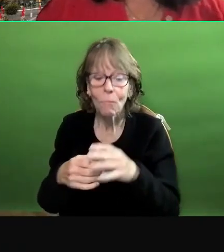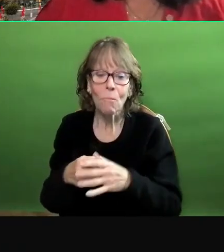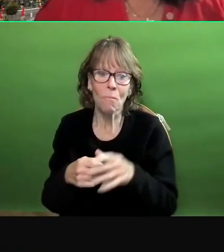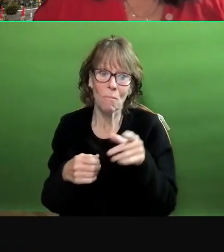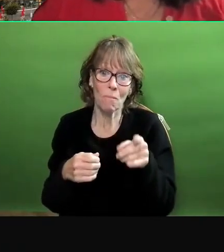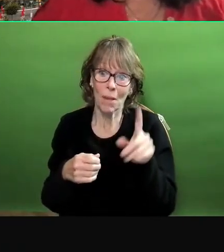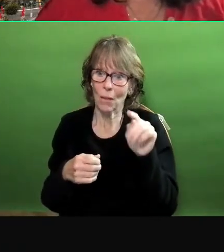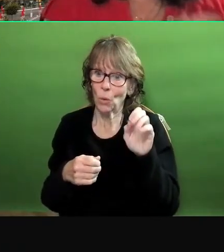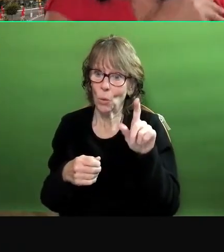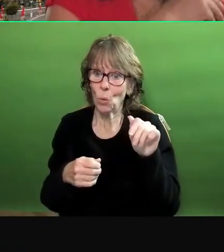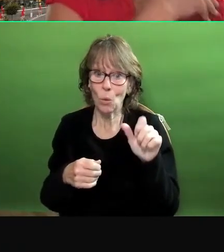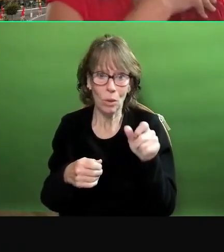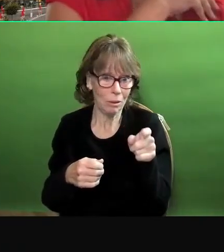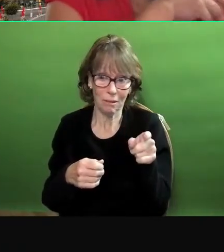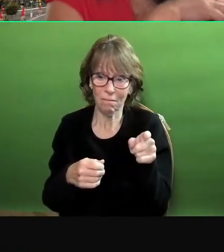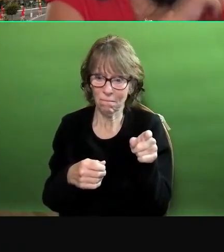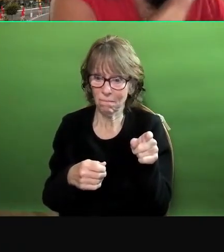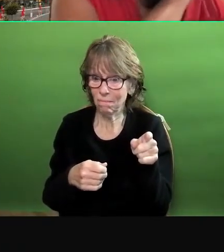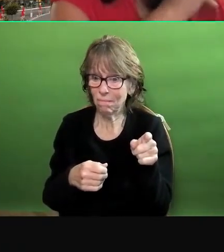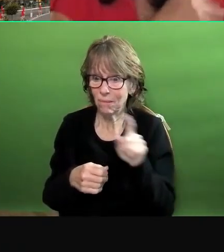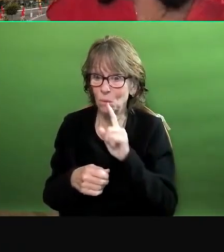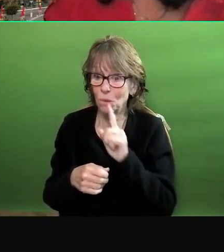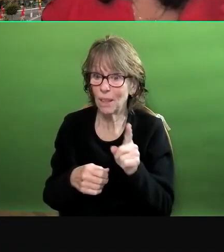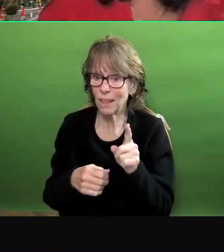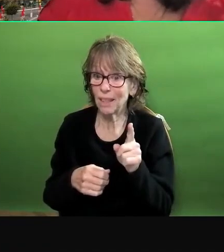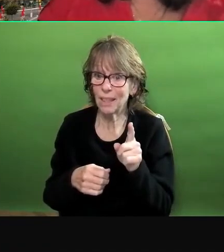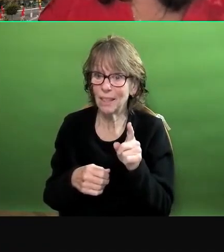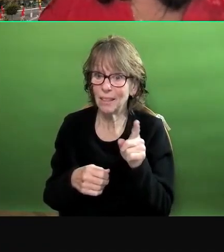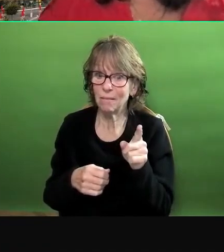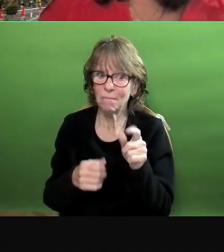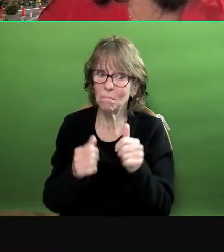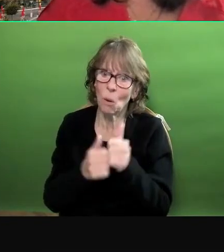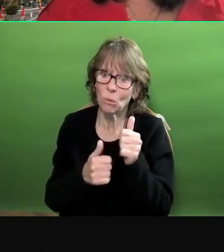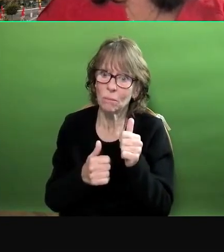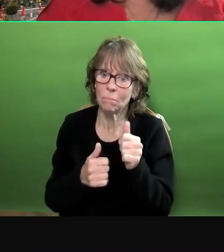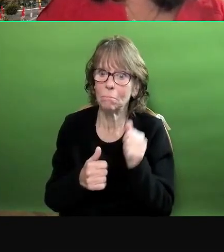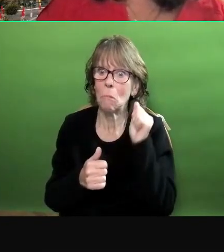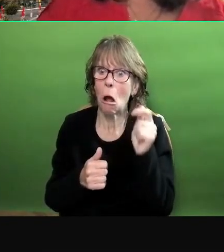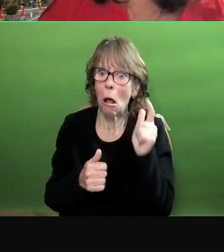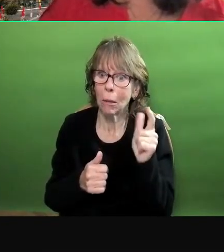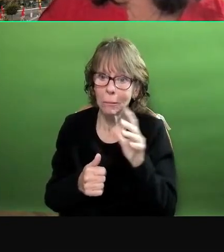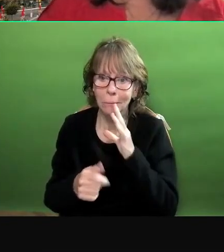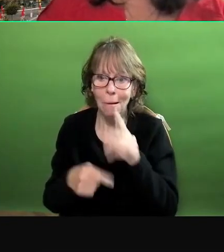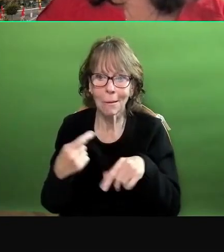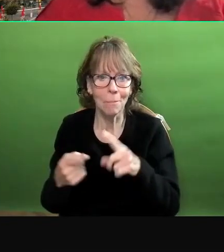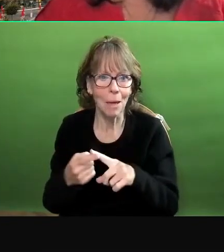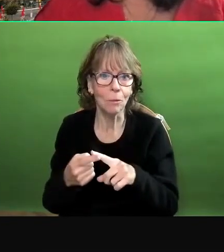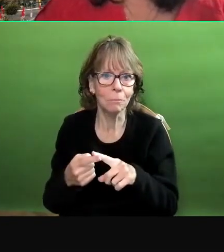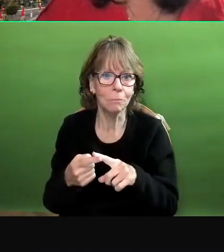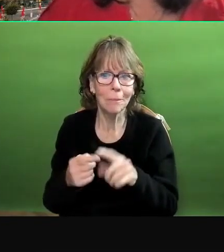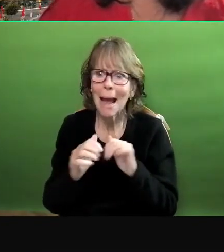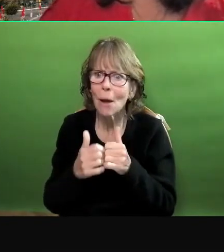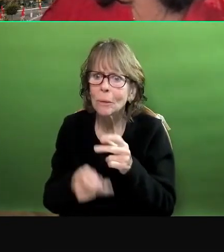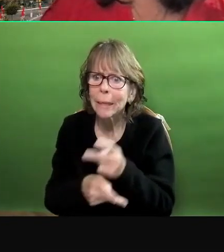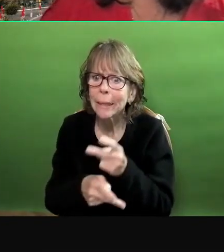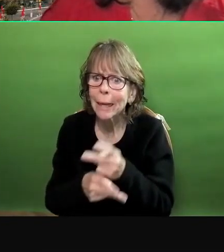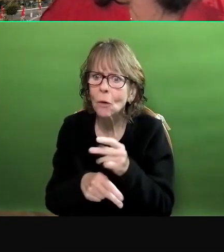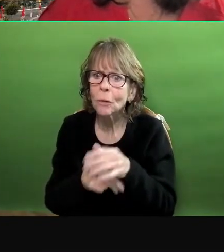really focus predominantly on the practical tasks of caregiving, caring for people who might have a